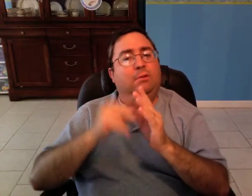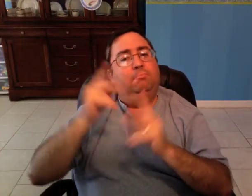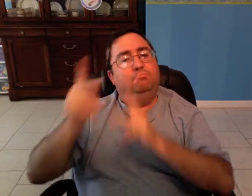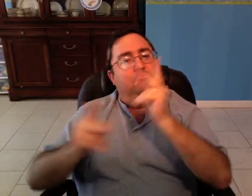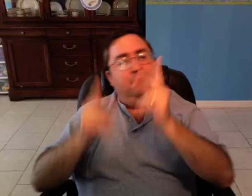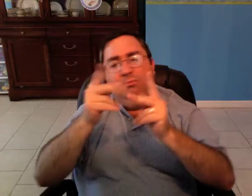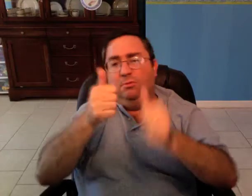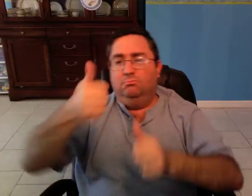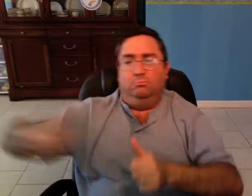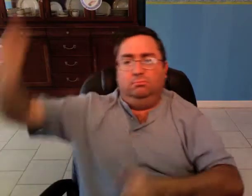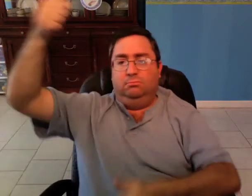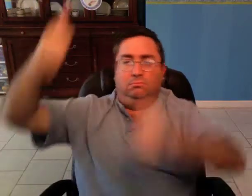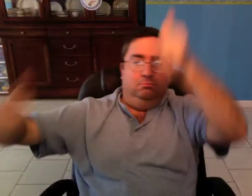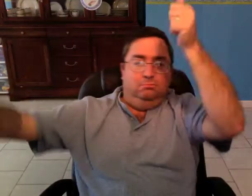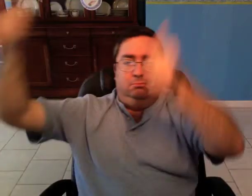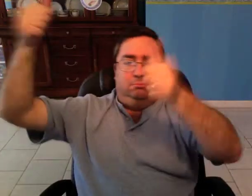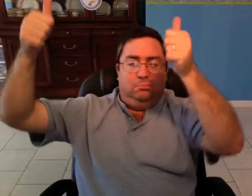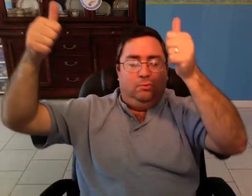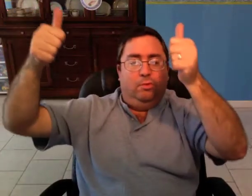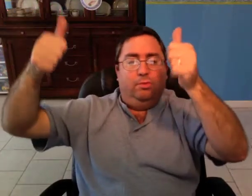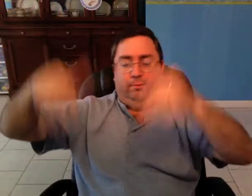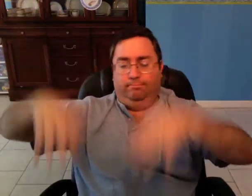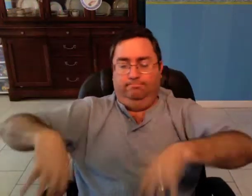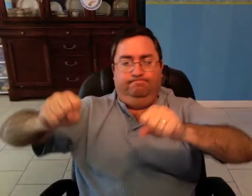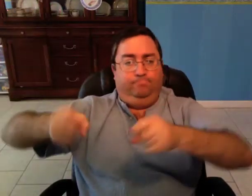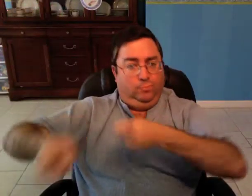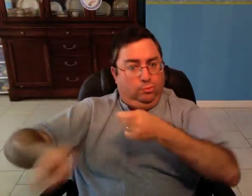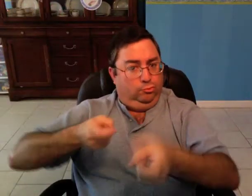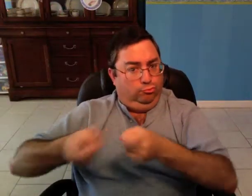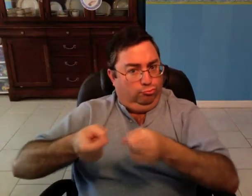control by an elite or ruling class.